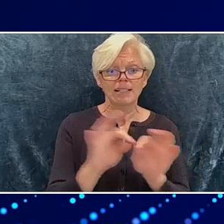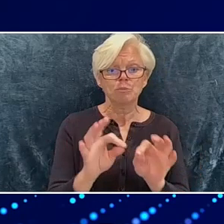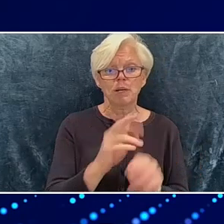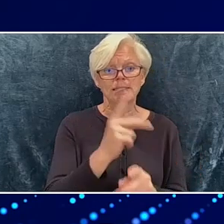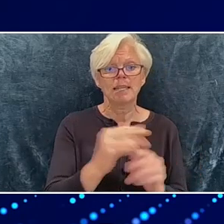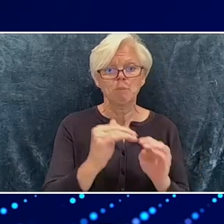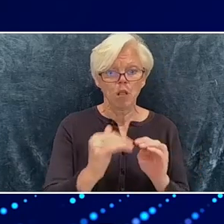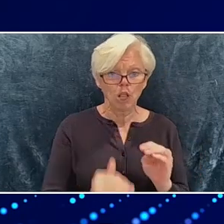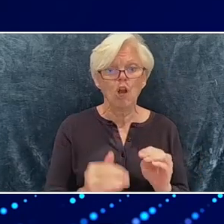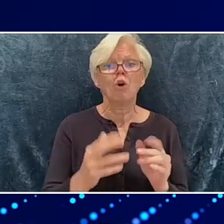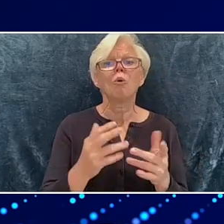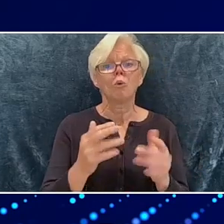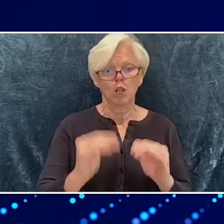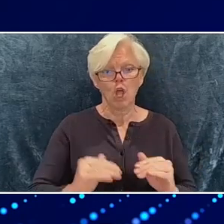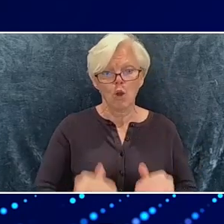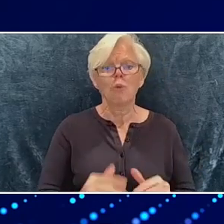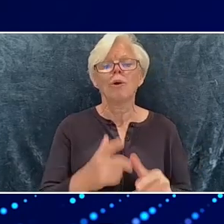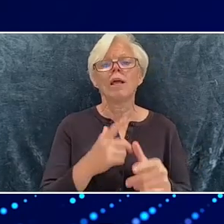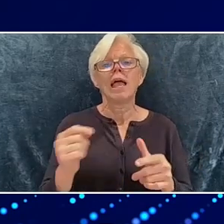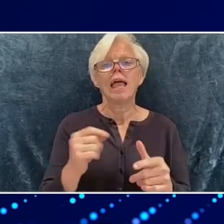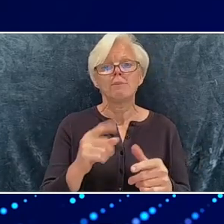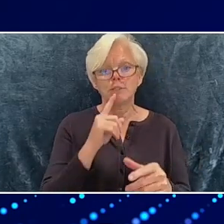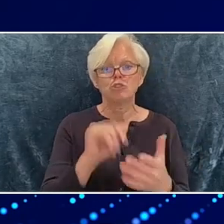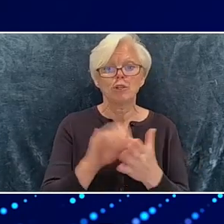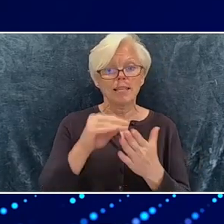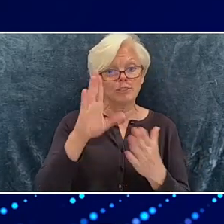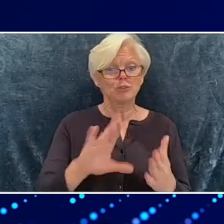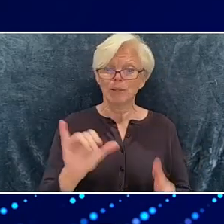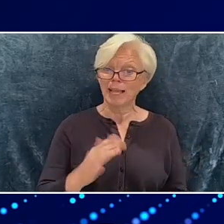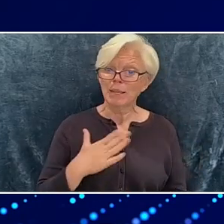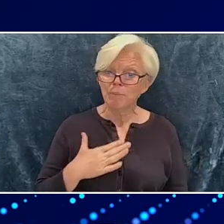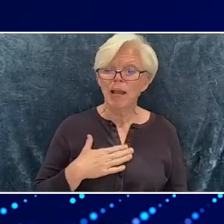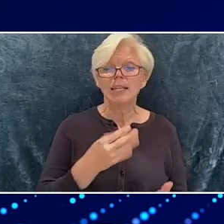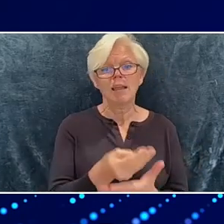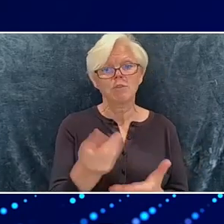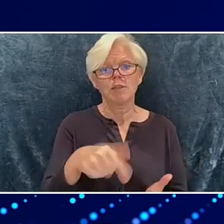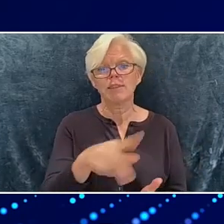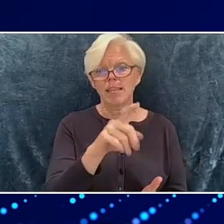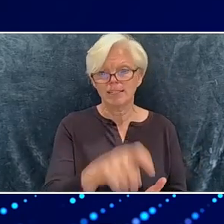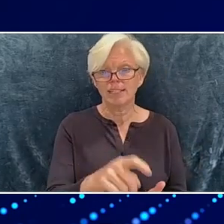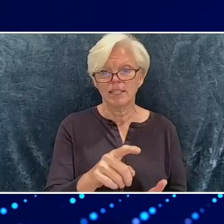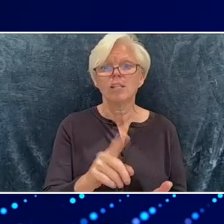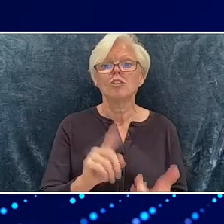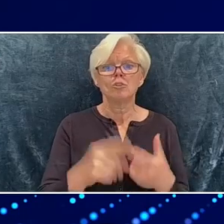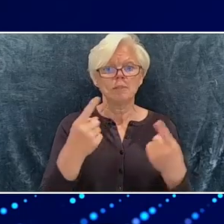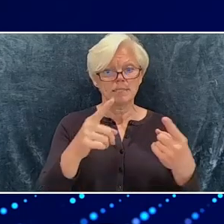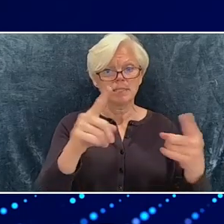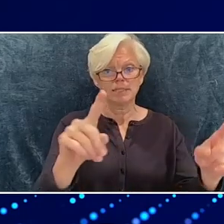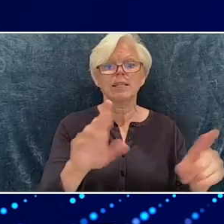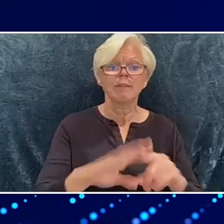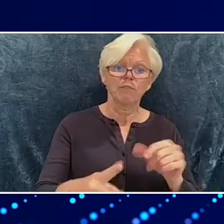ensure students like mine have the materials they need to be successful on the first day of class. Thank you.